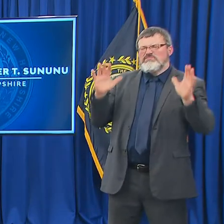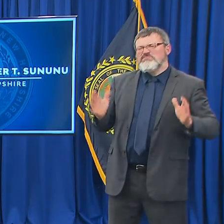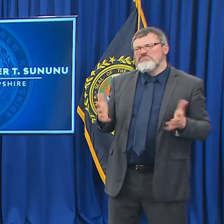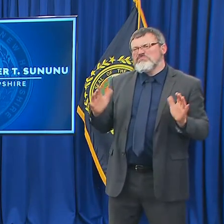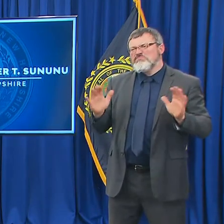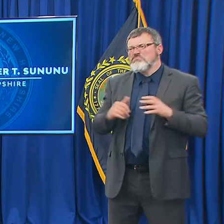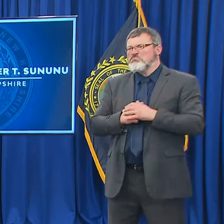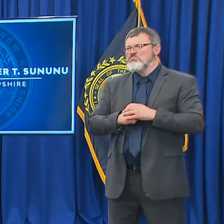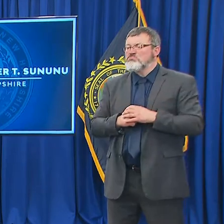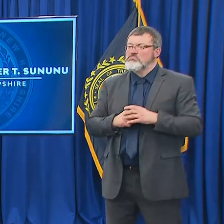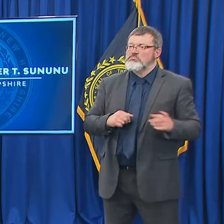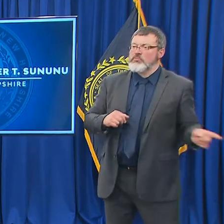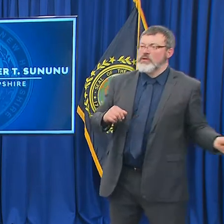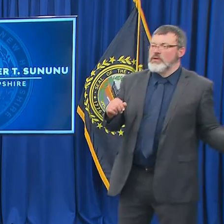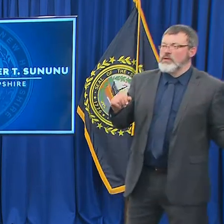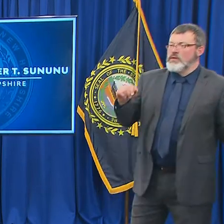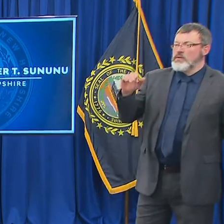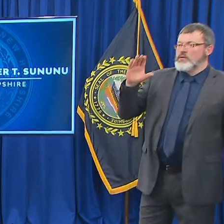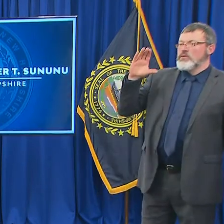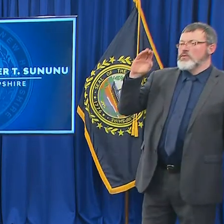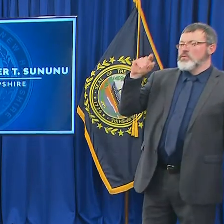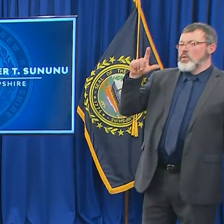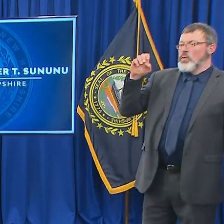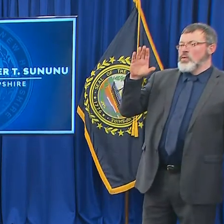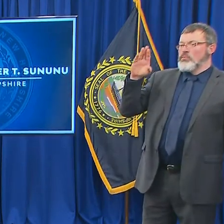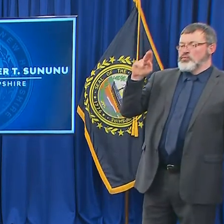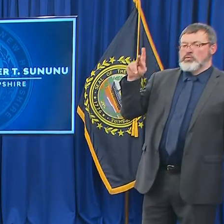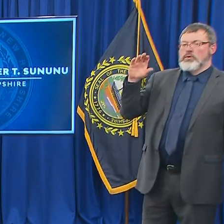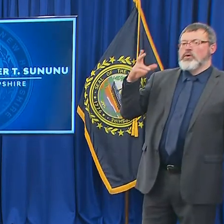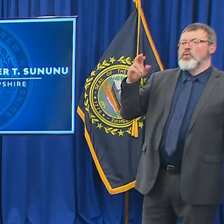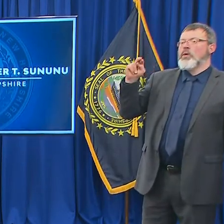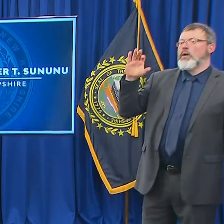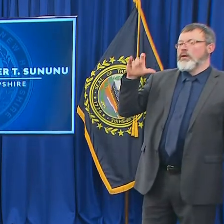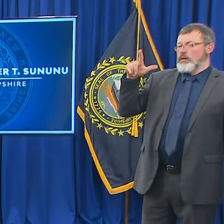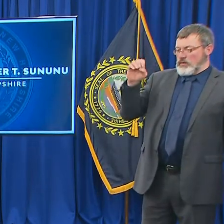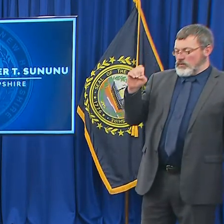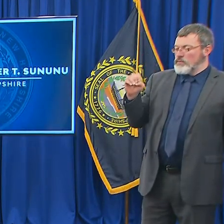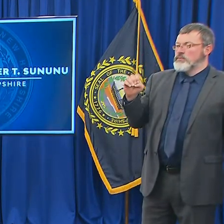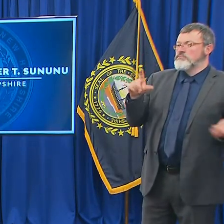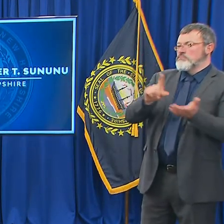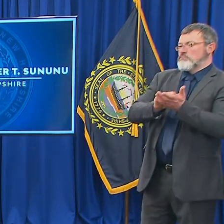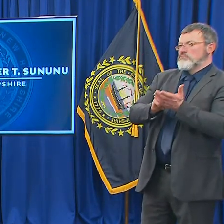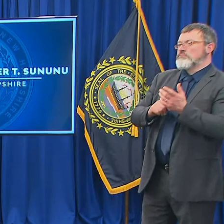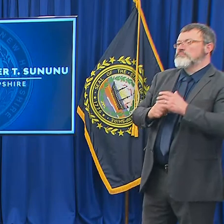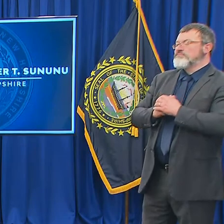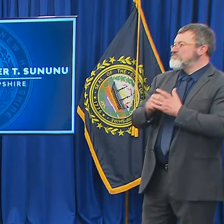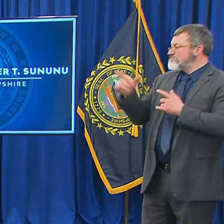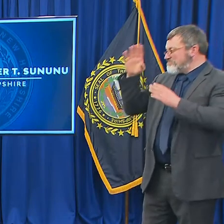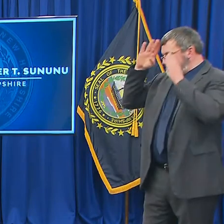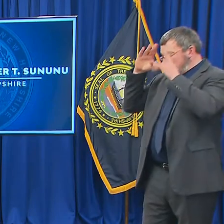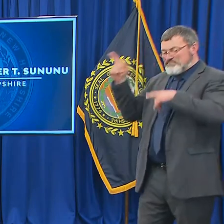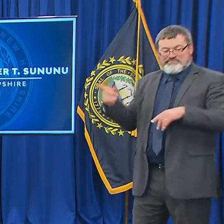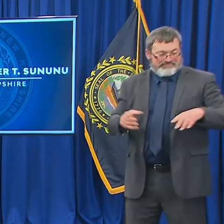that's no longer free for those who have no insurance or how will the state continue to financially battle